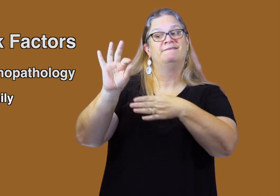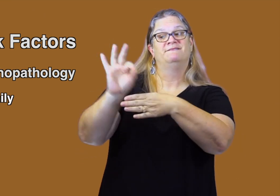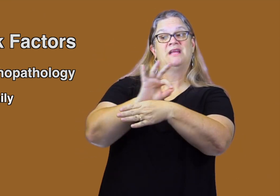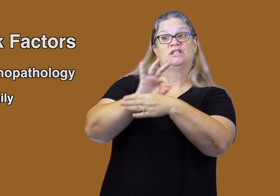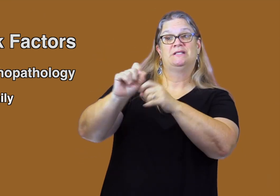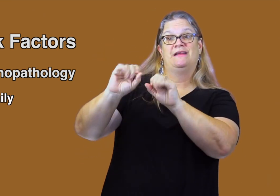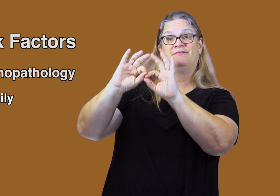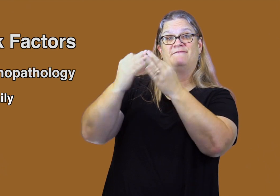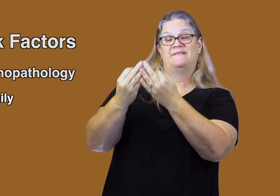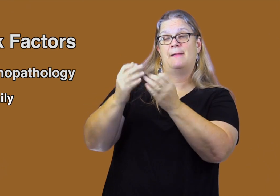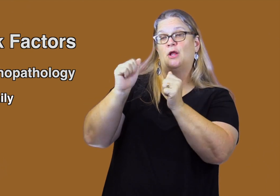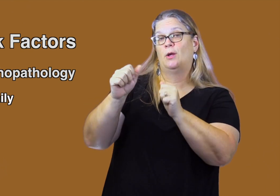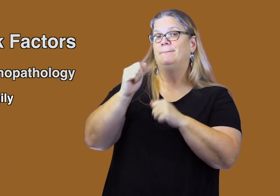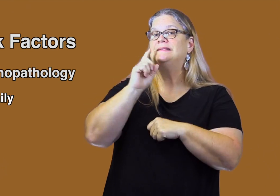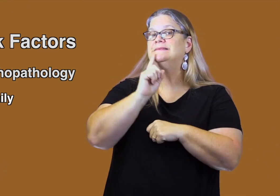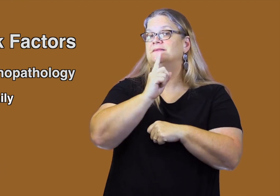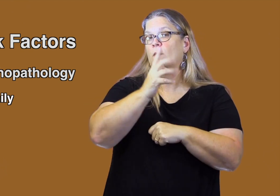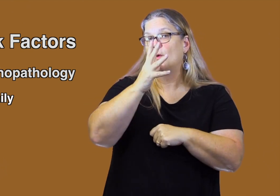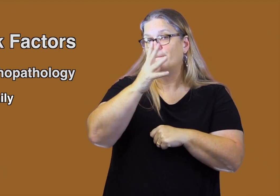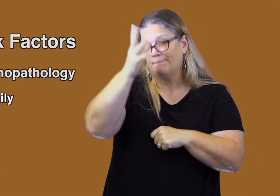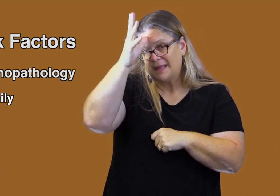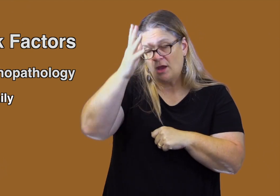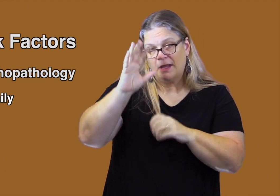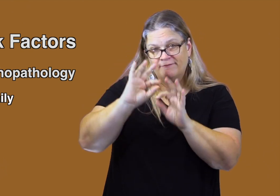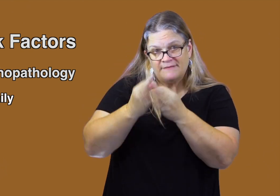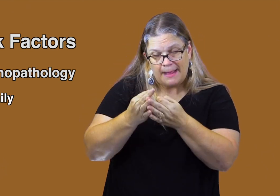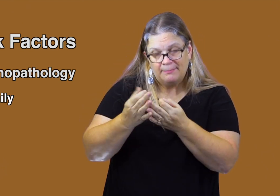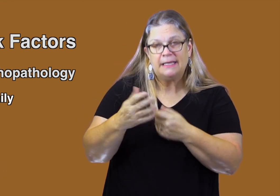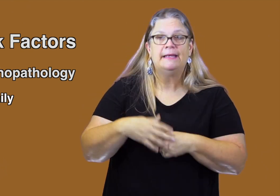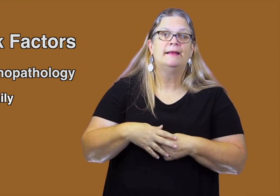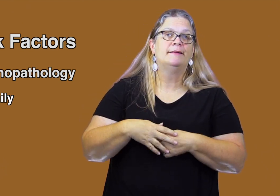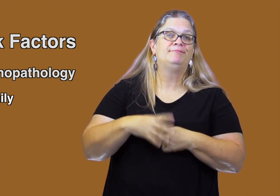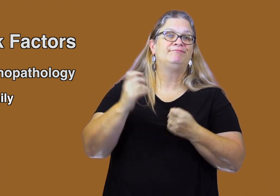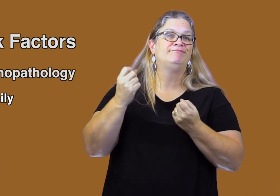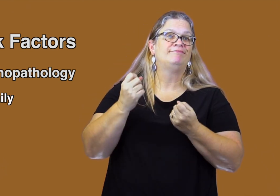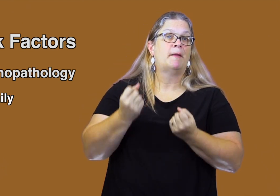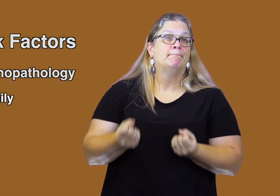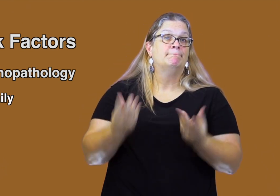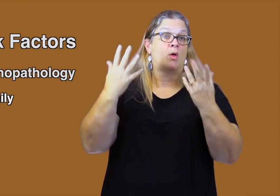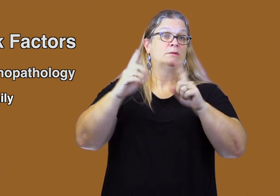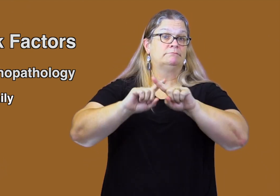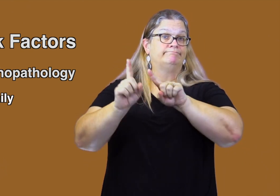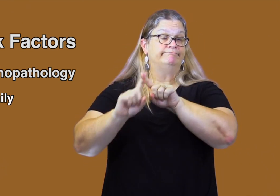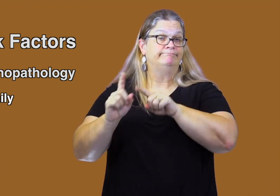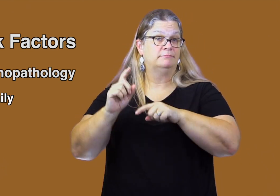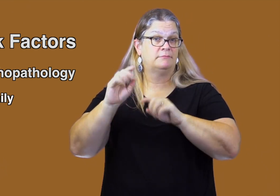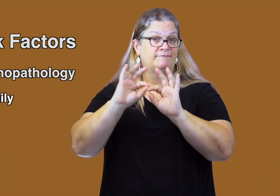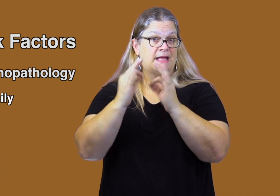Some other examples of stressors, such as the way in which the family functions,